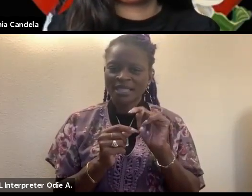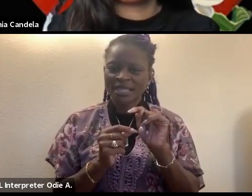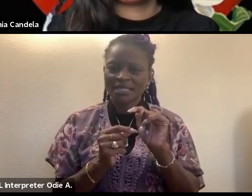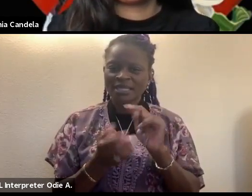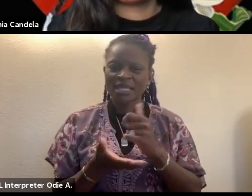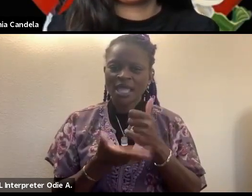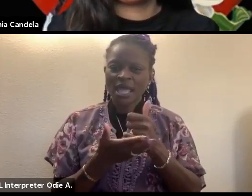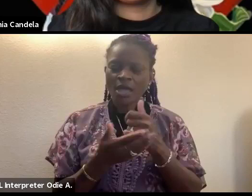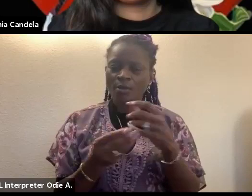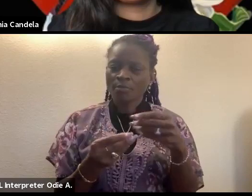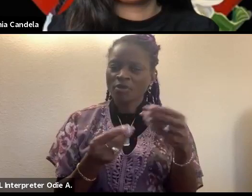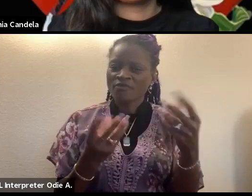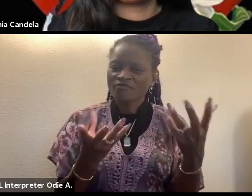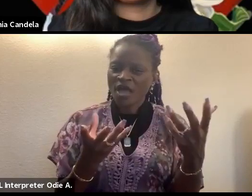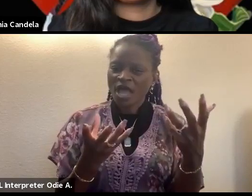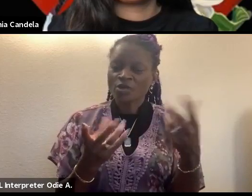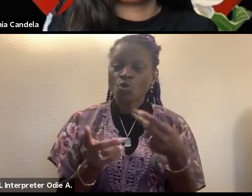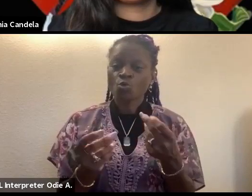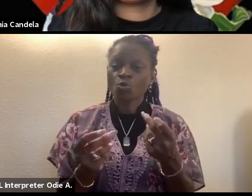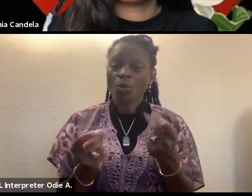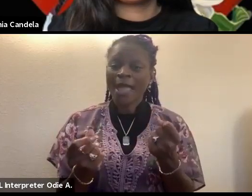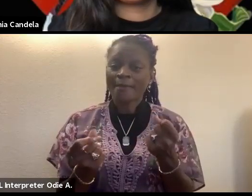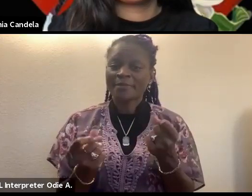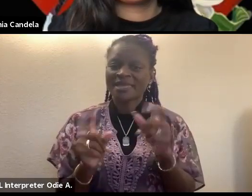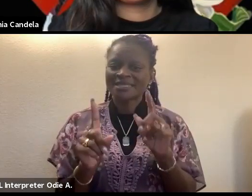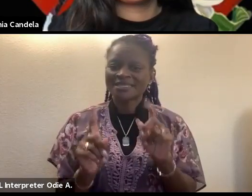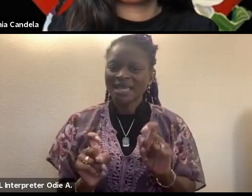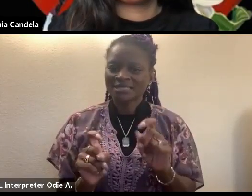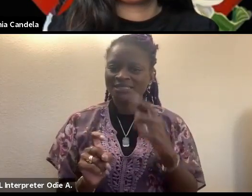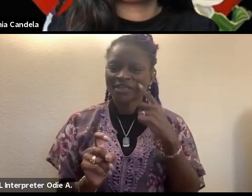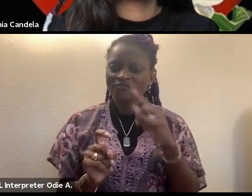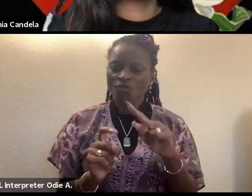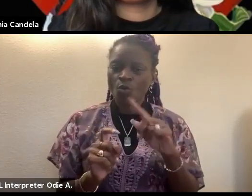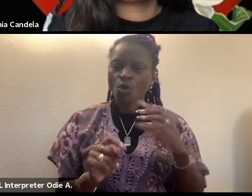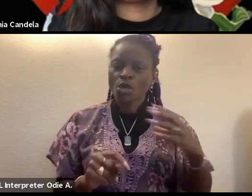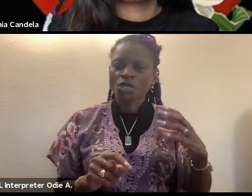rapid or antigen rapid testing for community members,